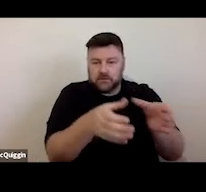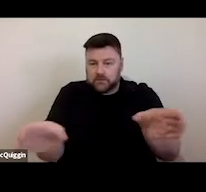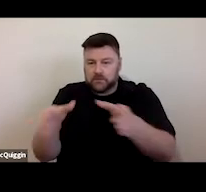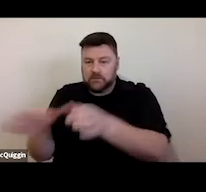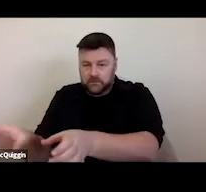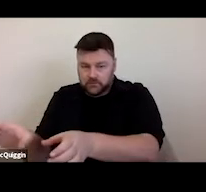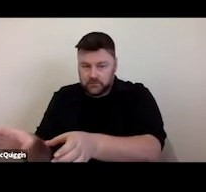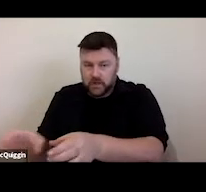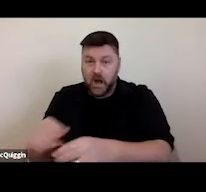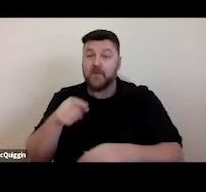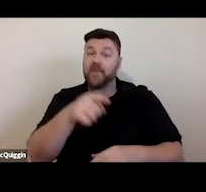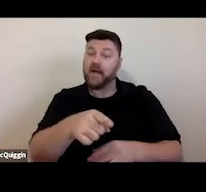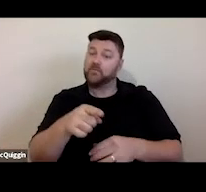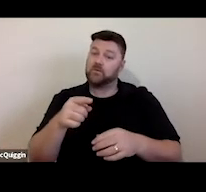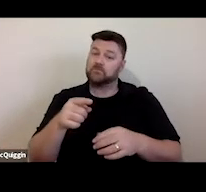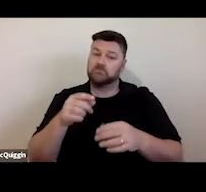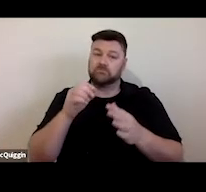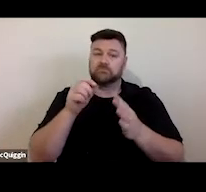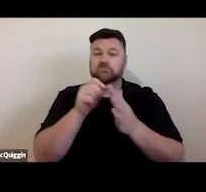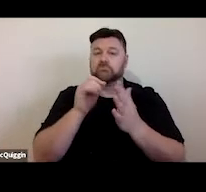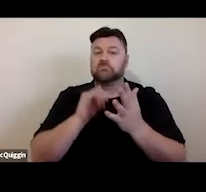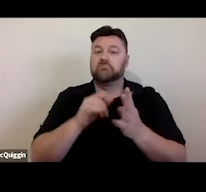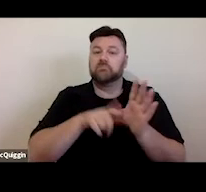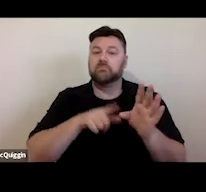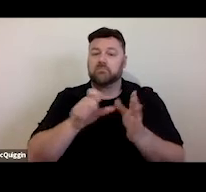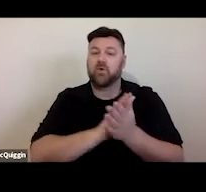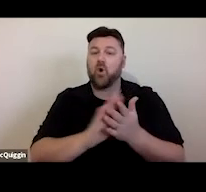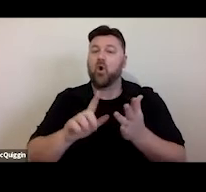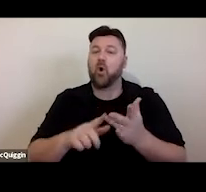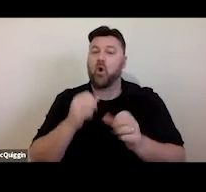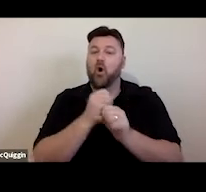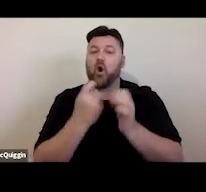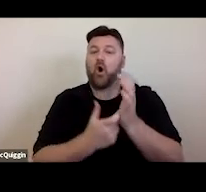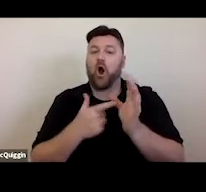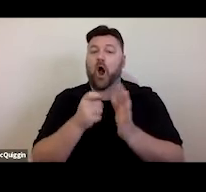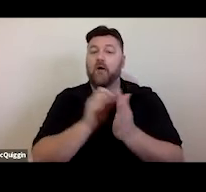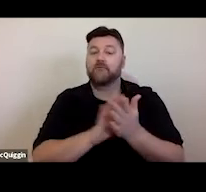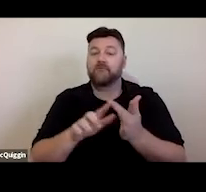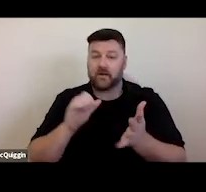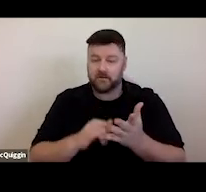Sometimes when you're a platform it will say, "This data is coming to us through a third